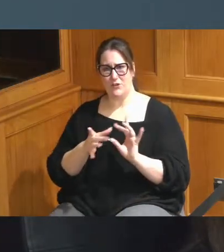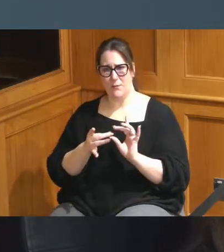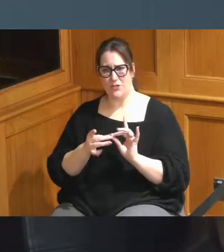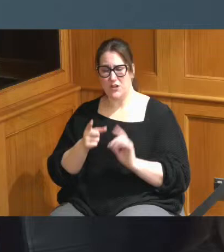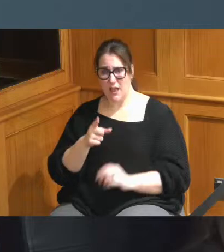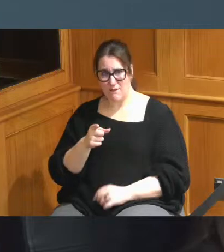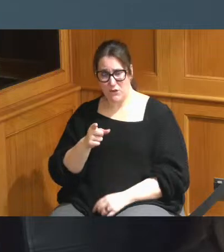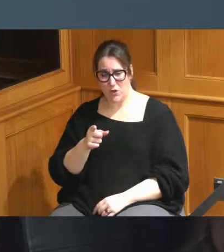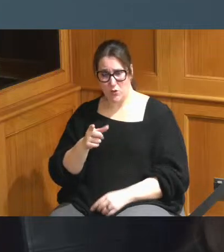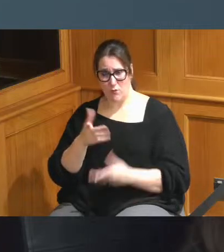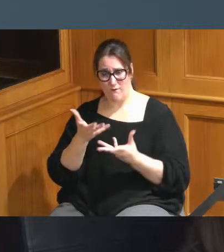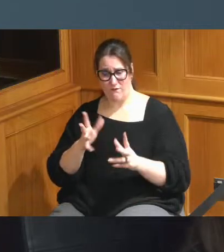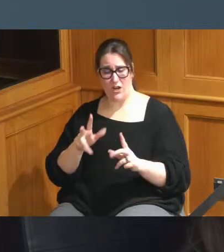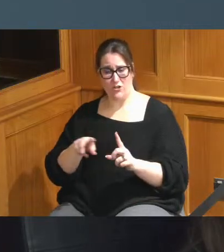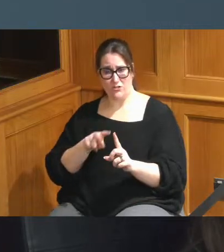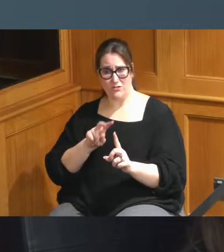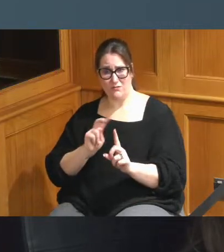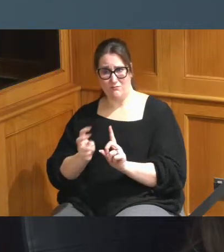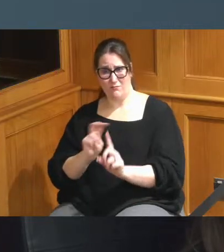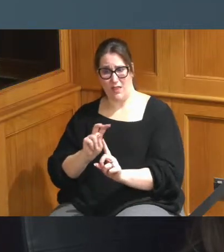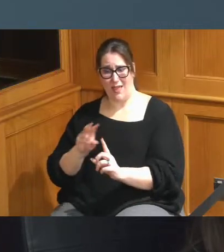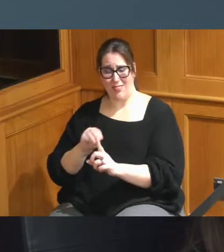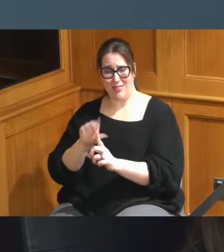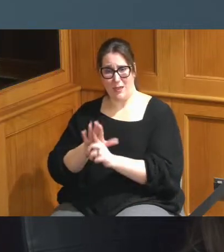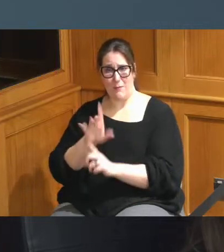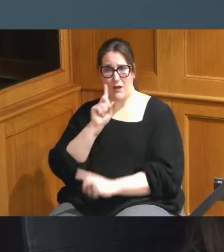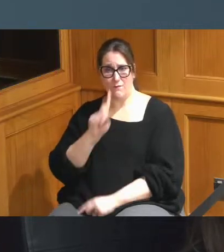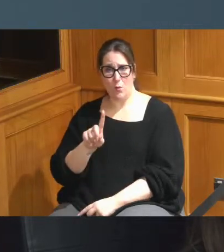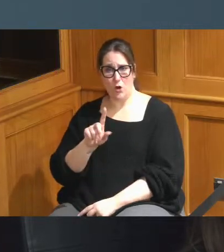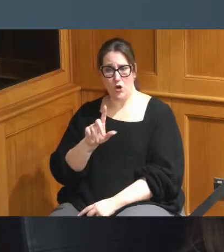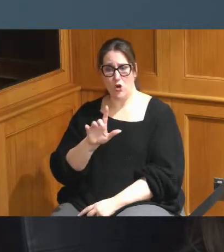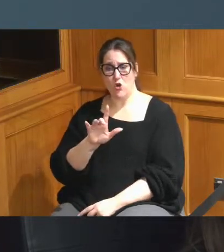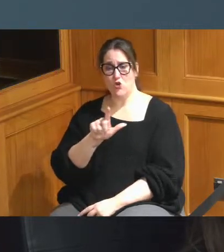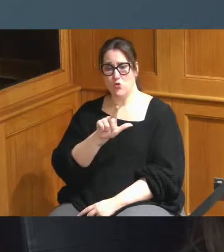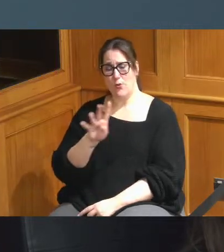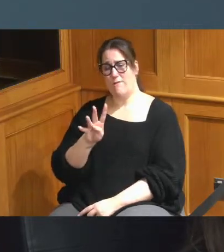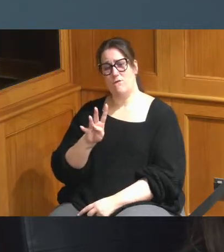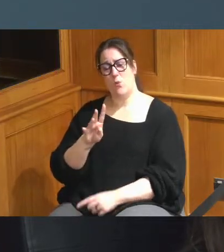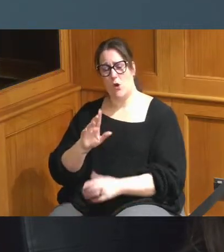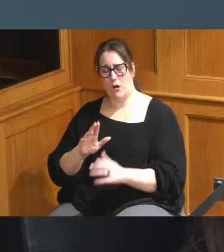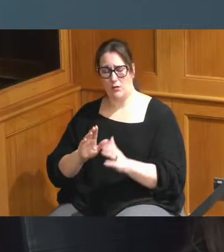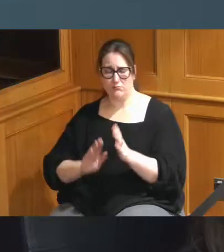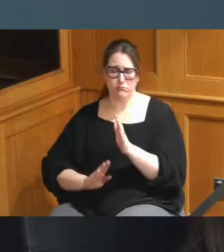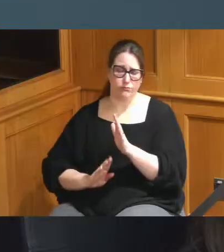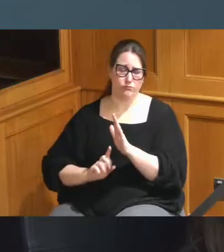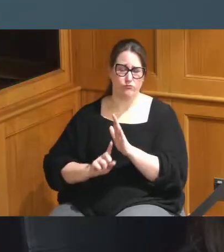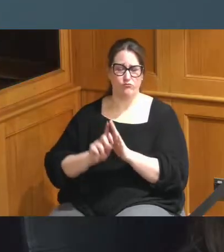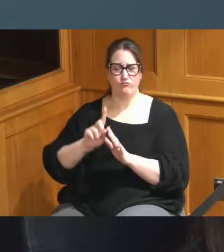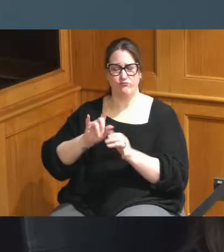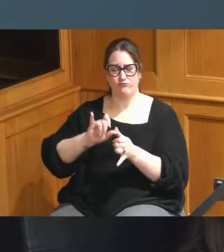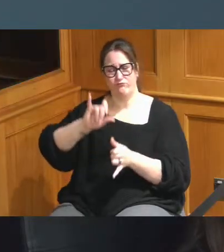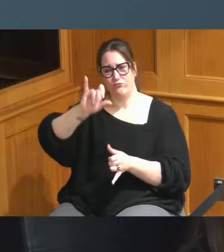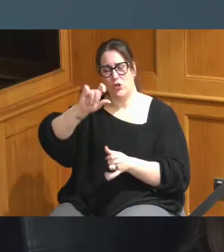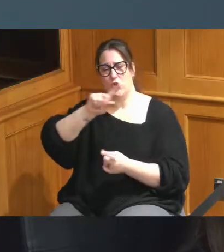the impact that building those 24 stories will do to the surrounding areas. That was a question